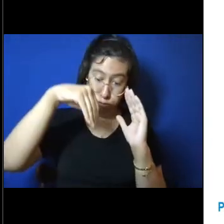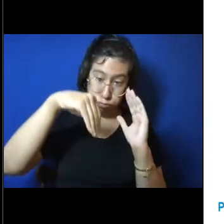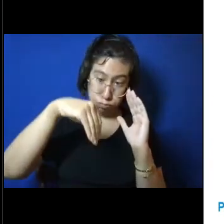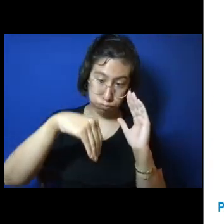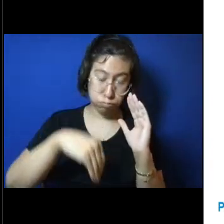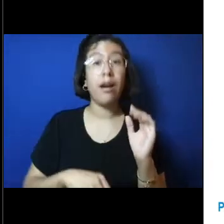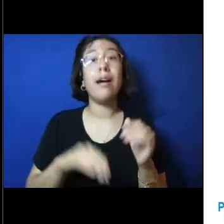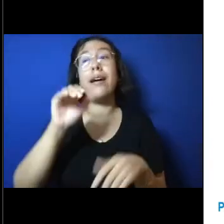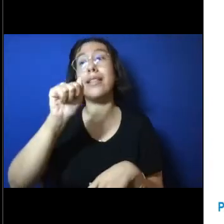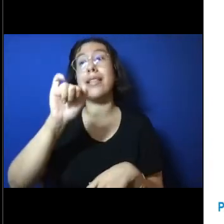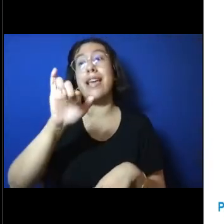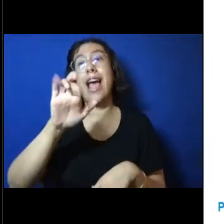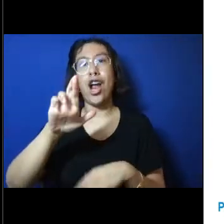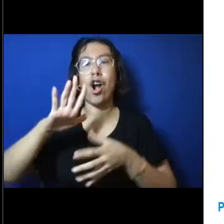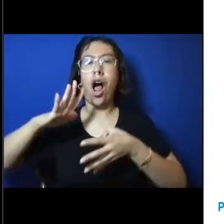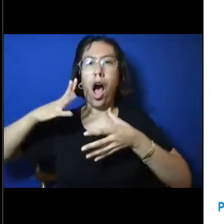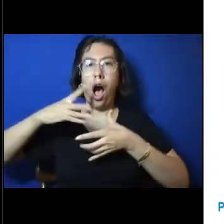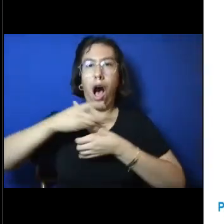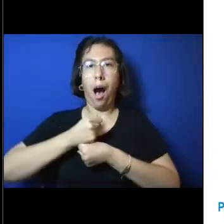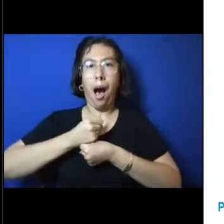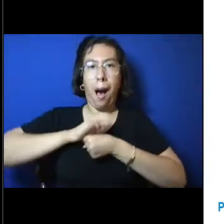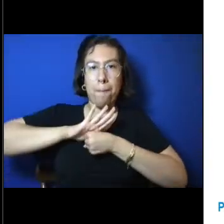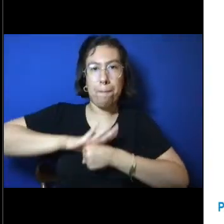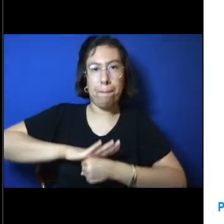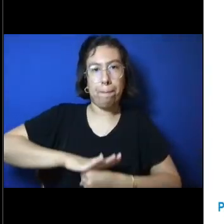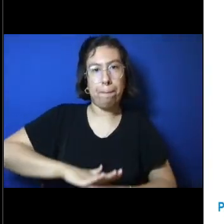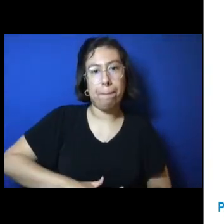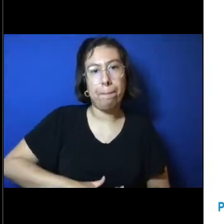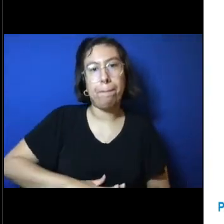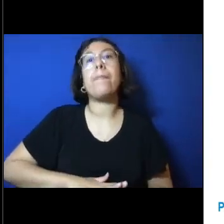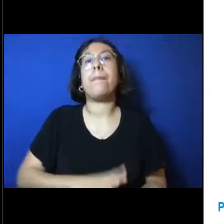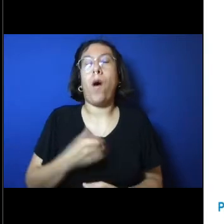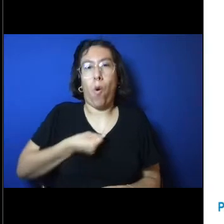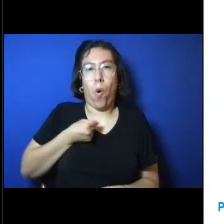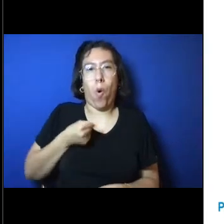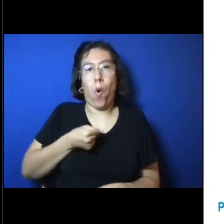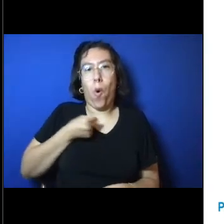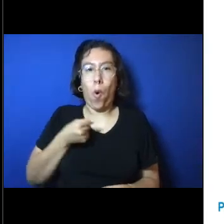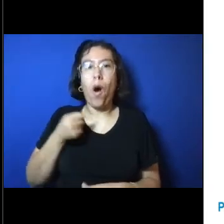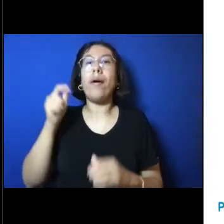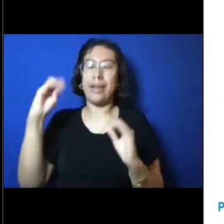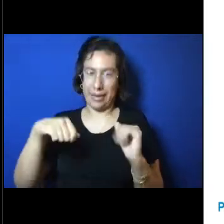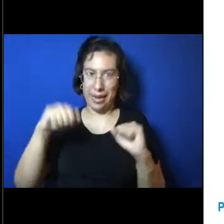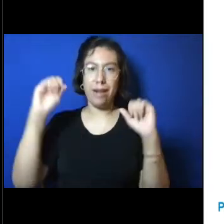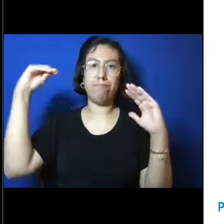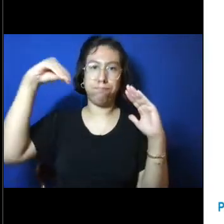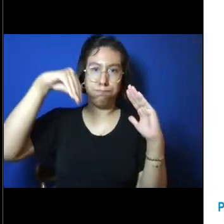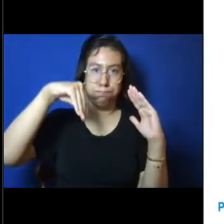and they'll be able to just hang out at the bottom without floating back to the surface. And this turtle decided to come up to the ROV